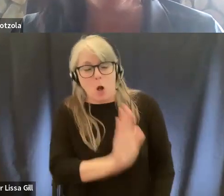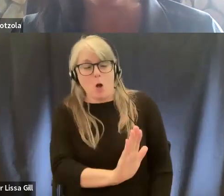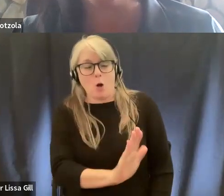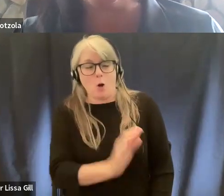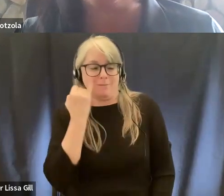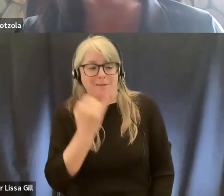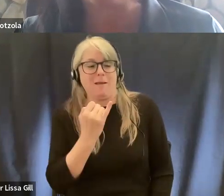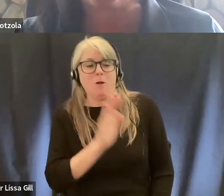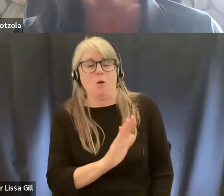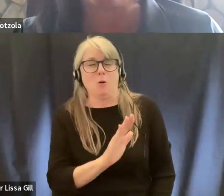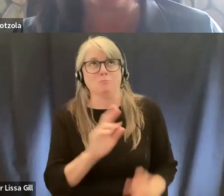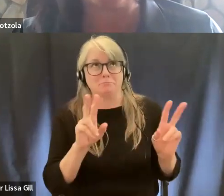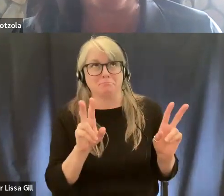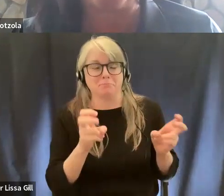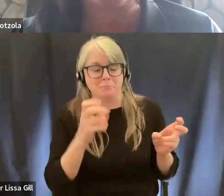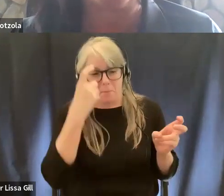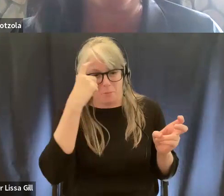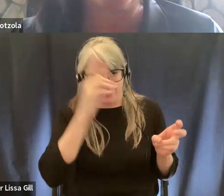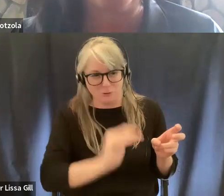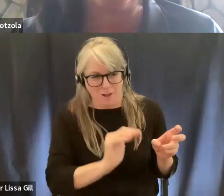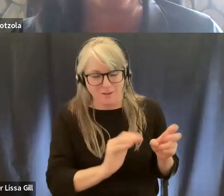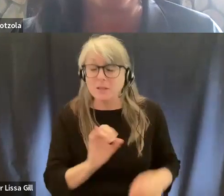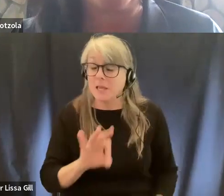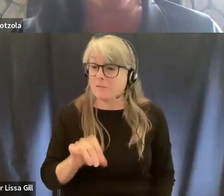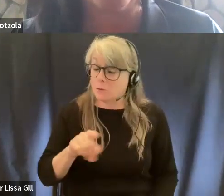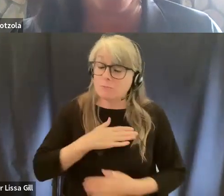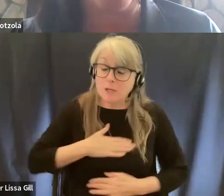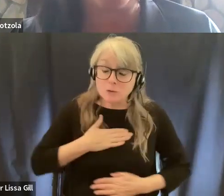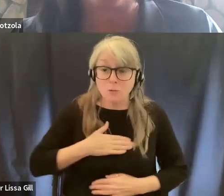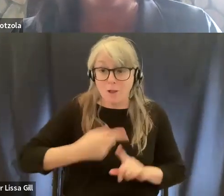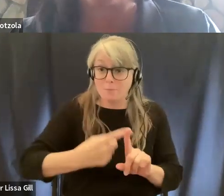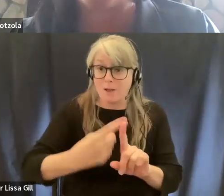So if you have enjoyed the lunch & learns each month, which we can tell by the attendants that they are very much enjoy.